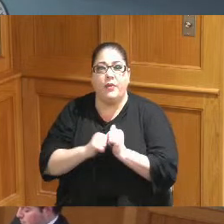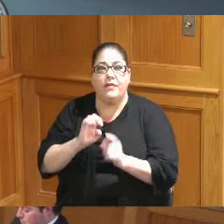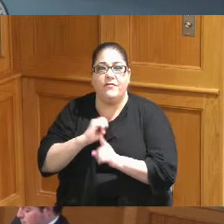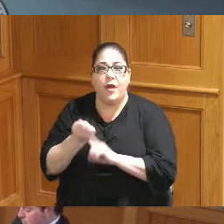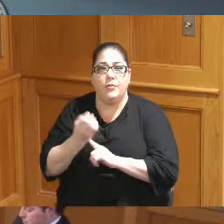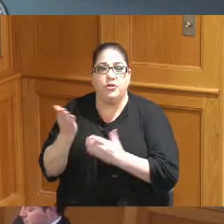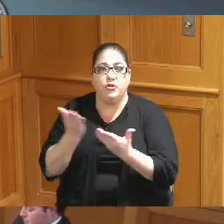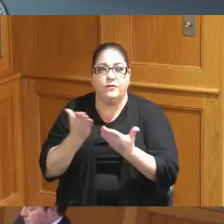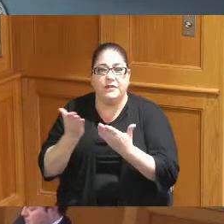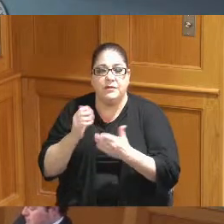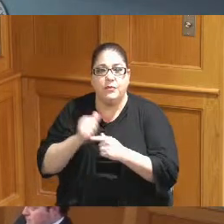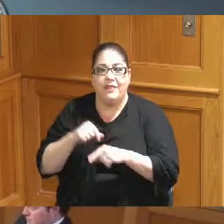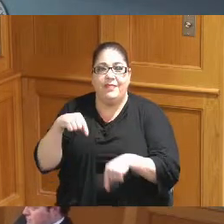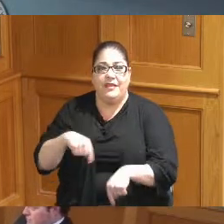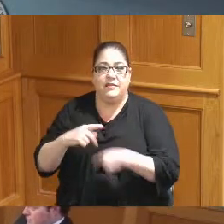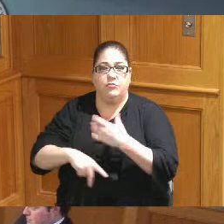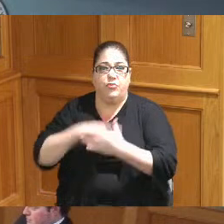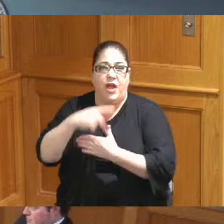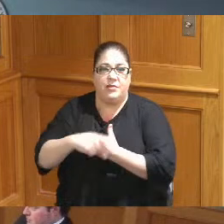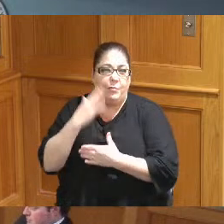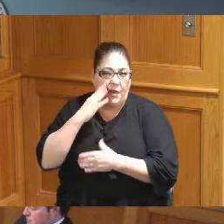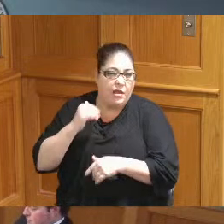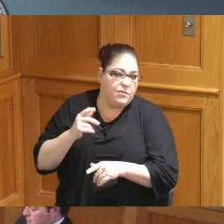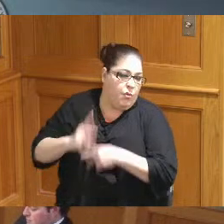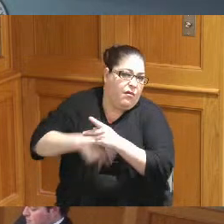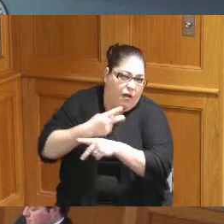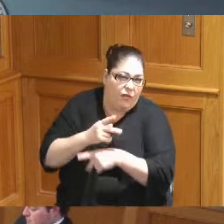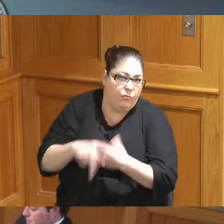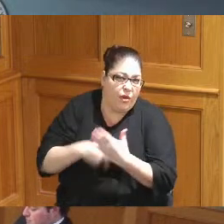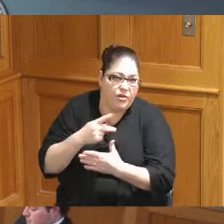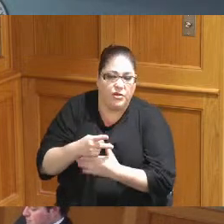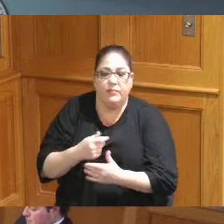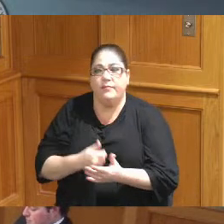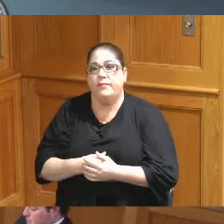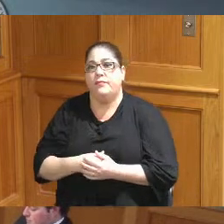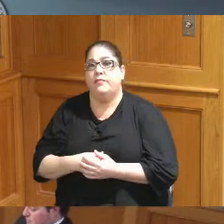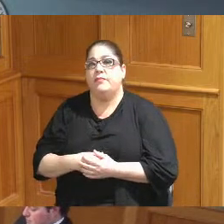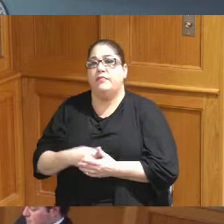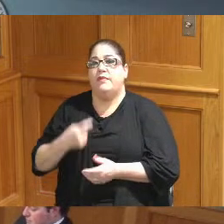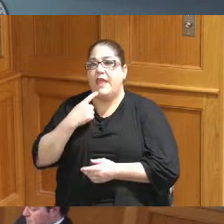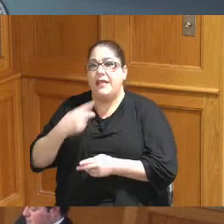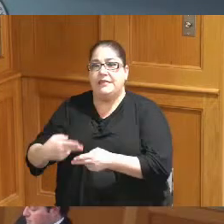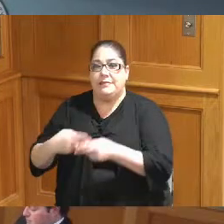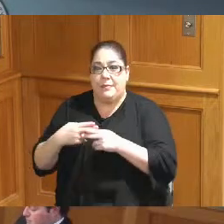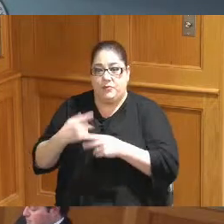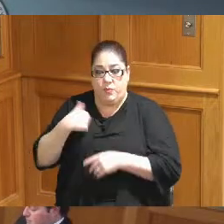this project just because of the nature of it they had mentioned to us that for this project there